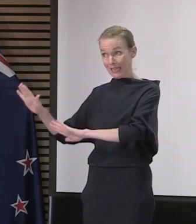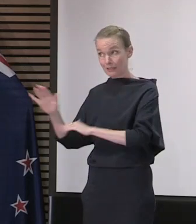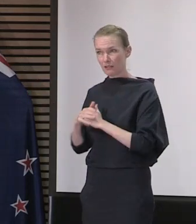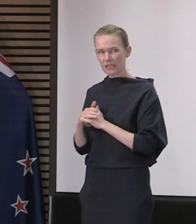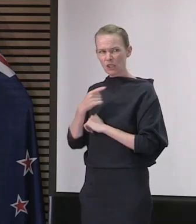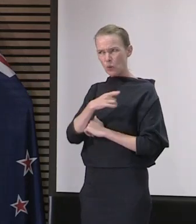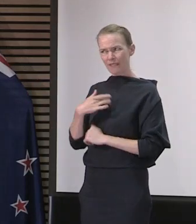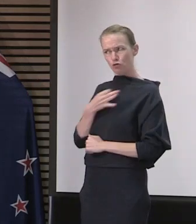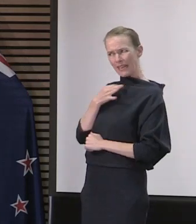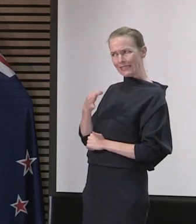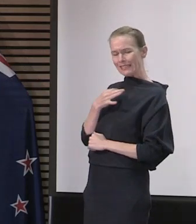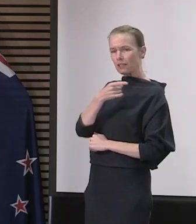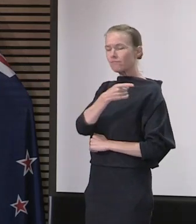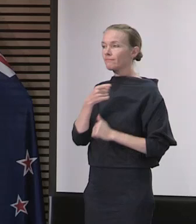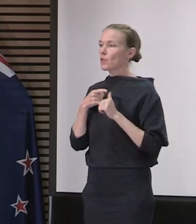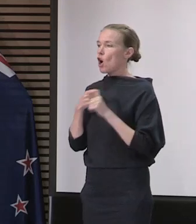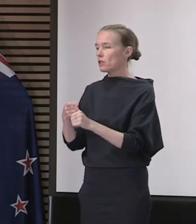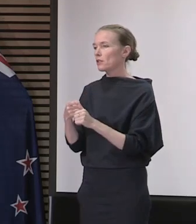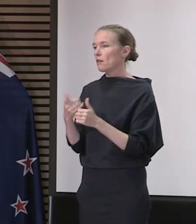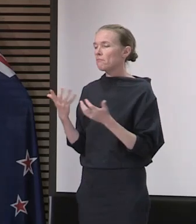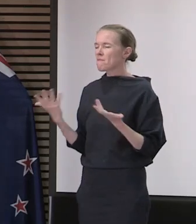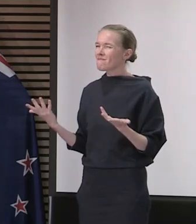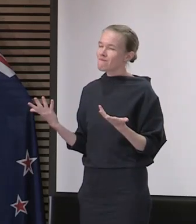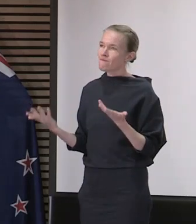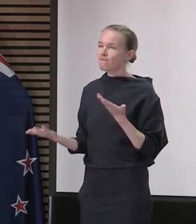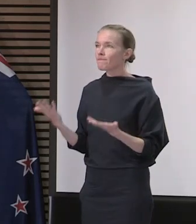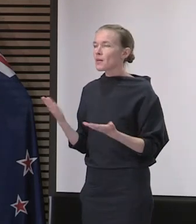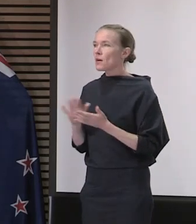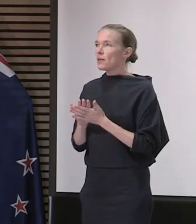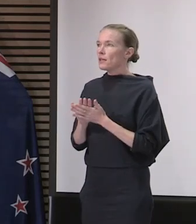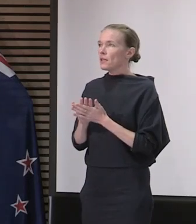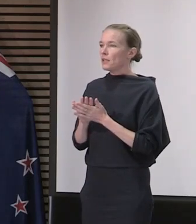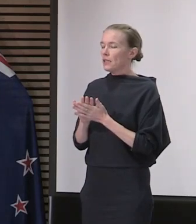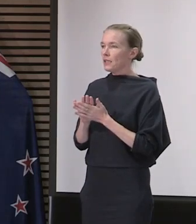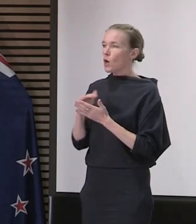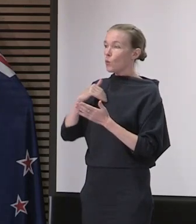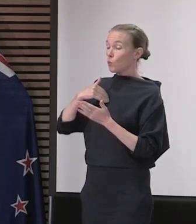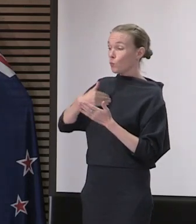would that make you nervous? I am not sure it would make me nervous. What I think